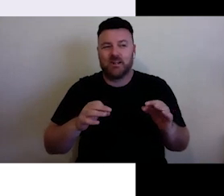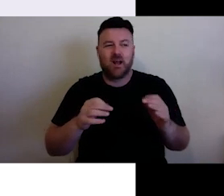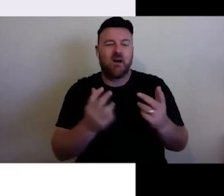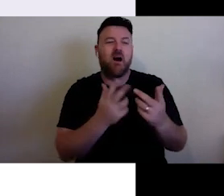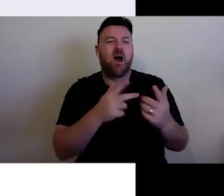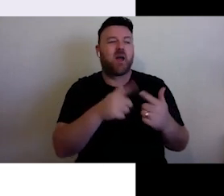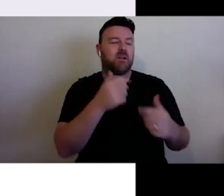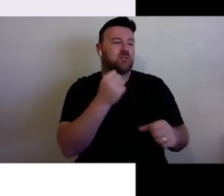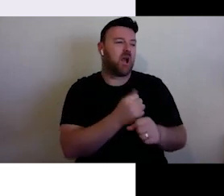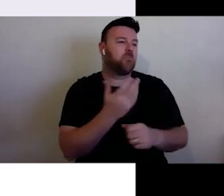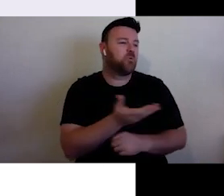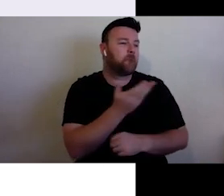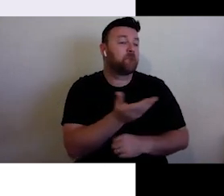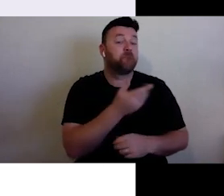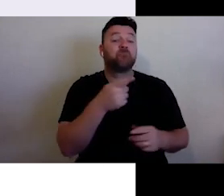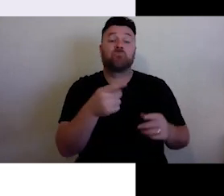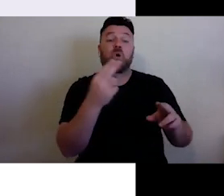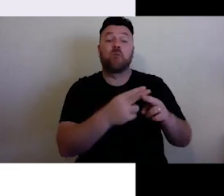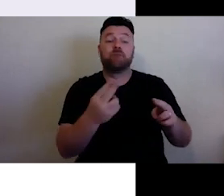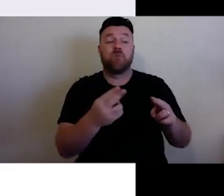exhibition -- an exhibition which is selling things, which is able to